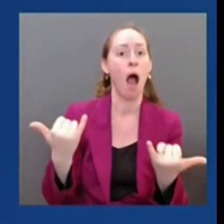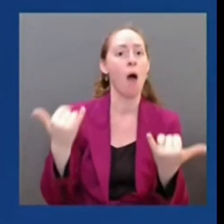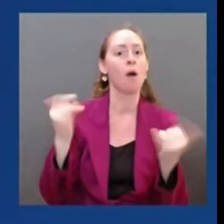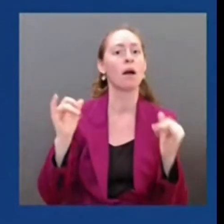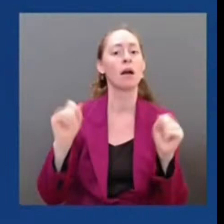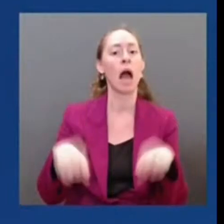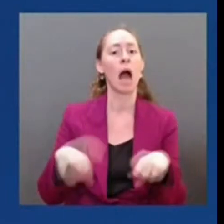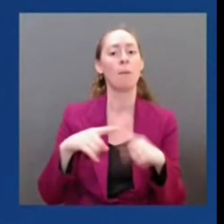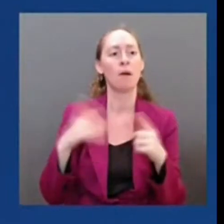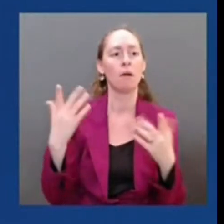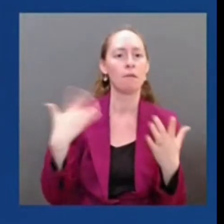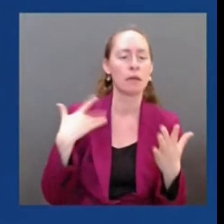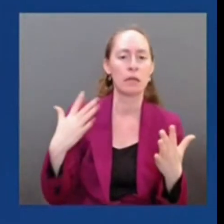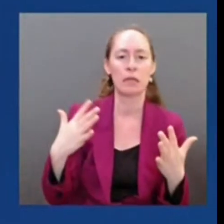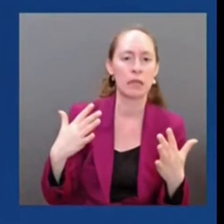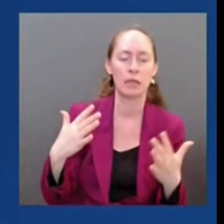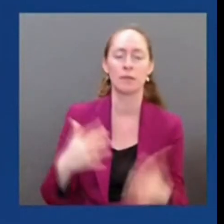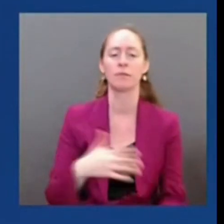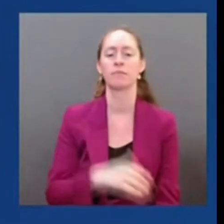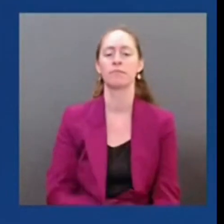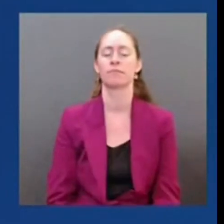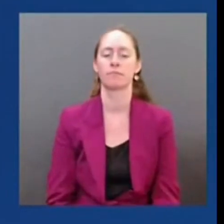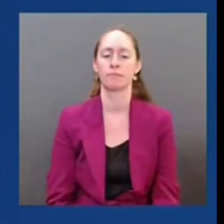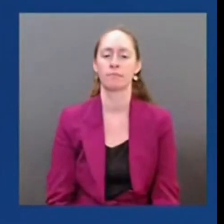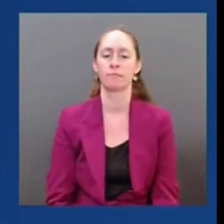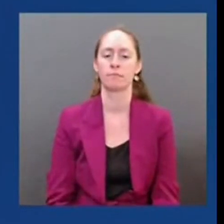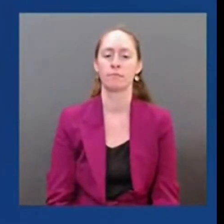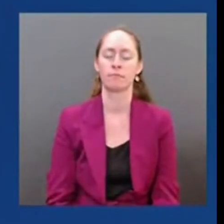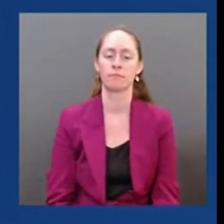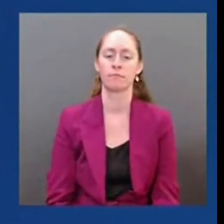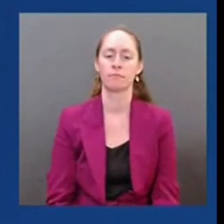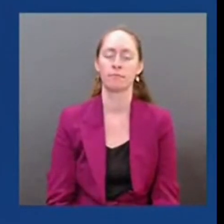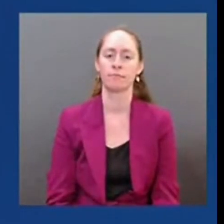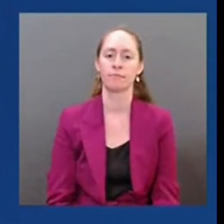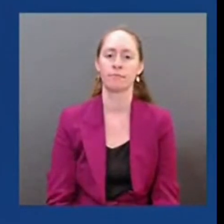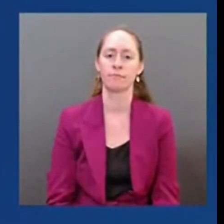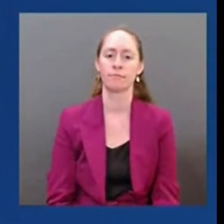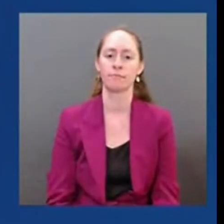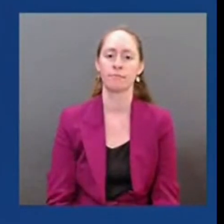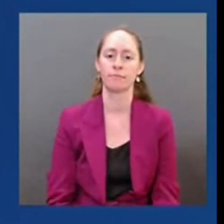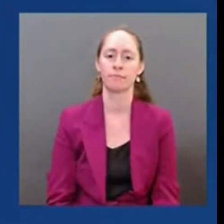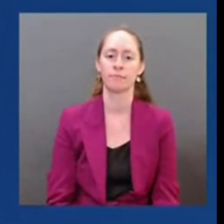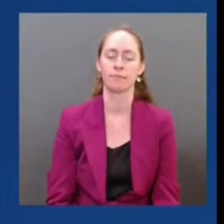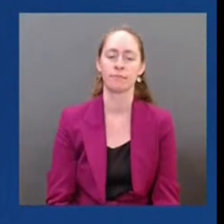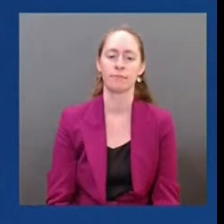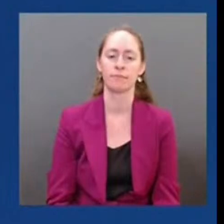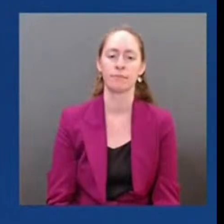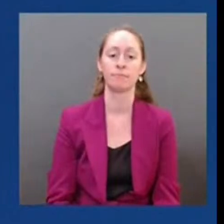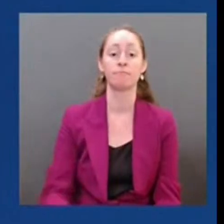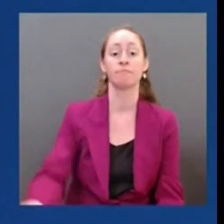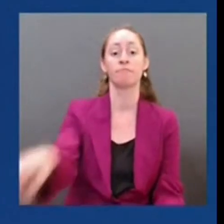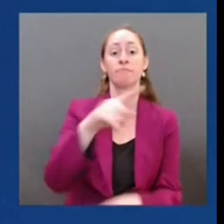SHIFT. AND USUALLY, UNDER NORMAL CIRCUMSTANCES, IT WOULD TAKE YEARS TO GET DOCTORS TO CHANGE THEIR PRACTICE PATTERNS IN SUBSTANTIAL WAYS.